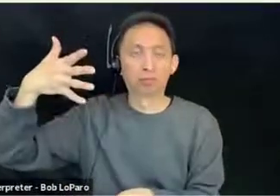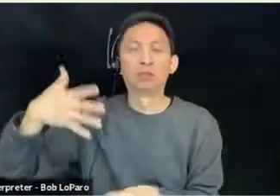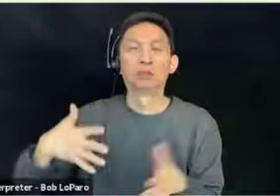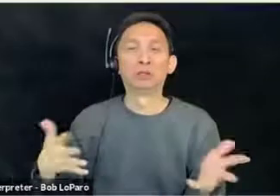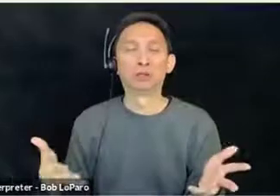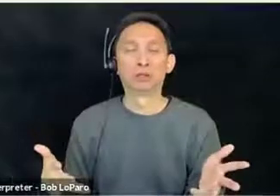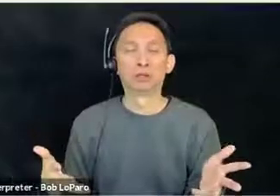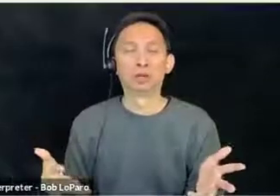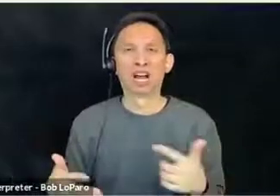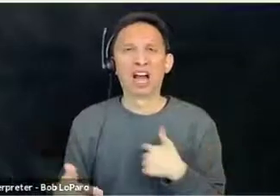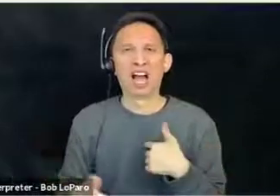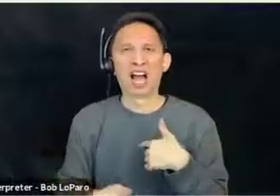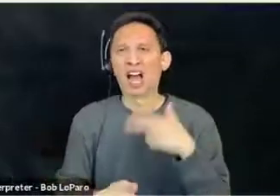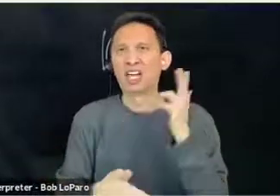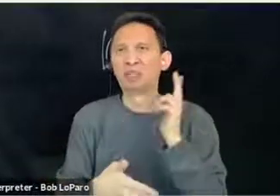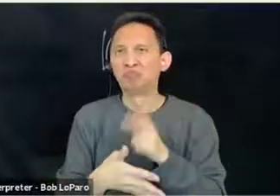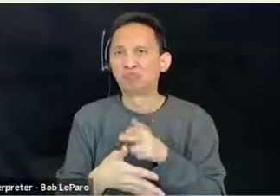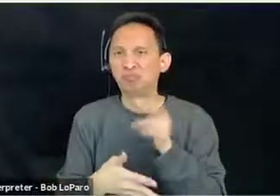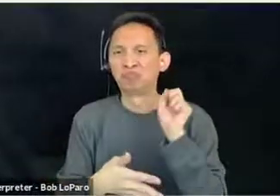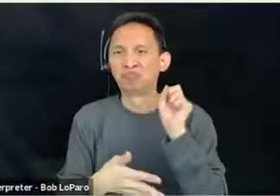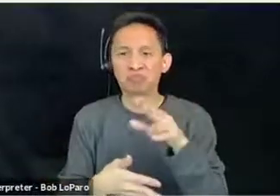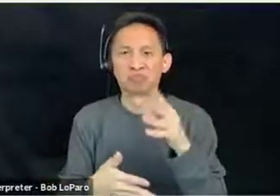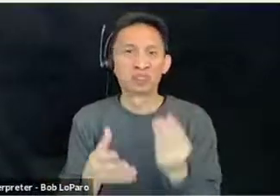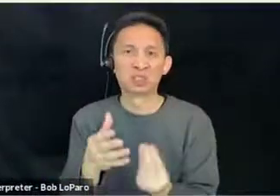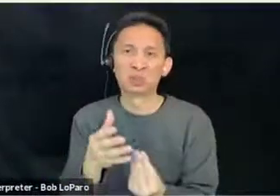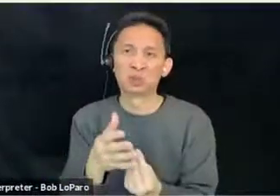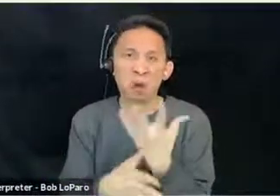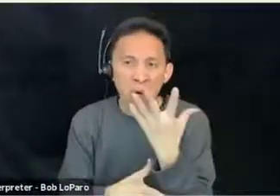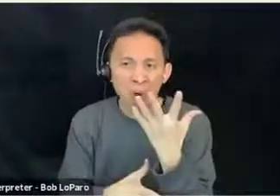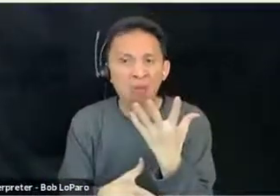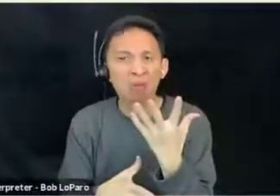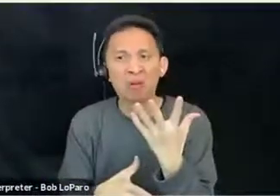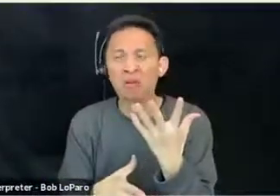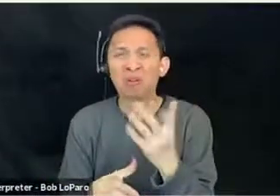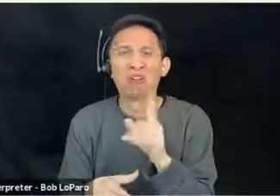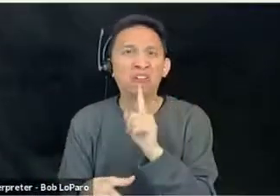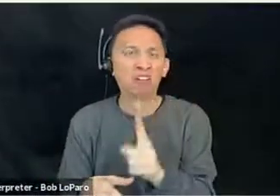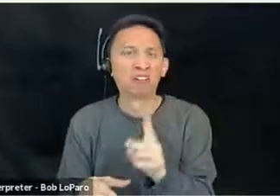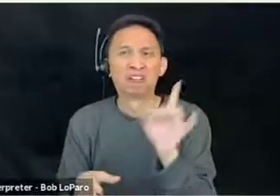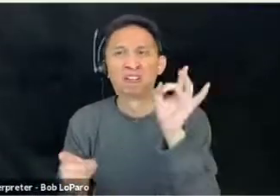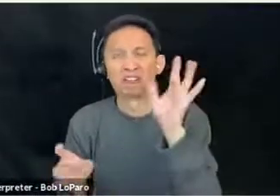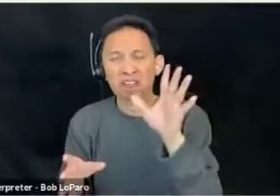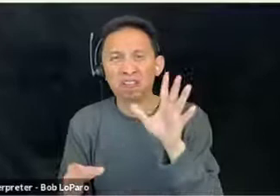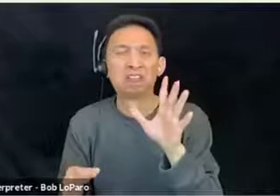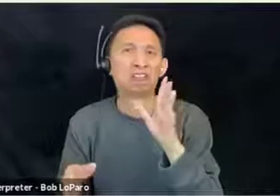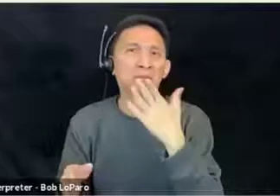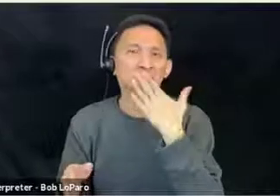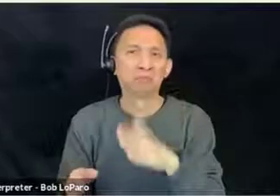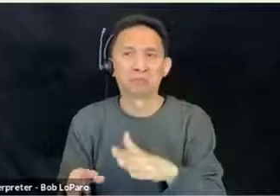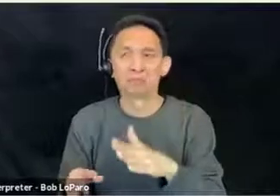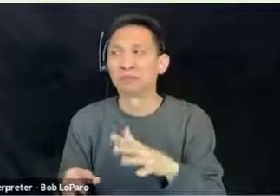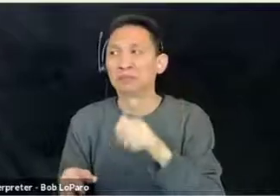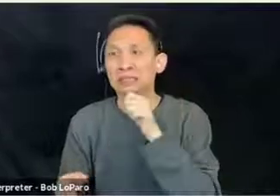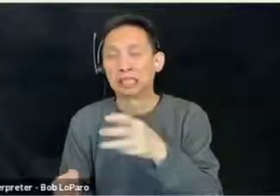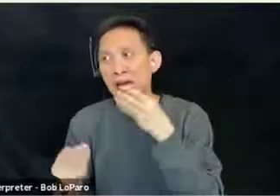peroxisomal disorders impact nearly every cell in the body or every organ system in the body.